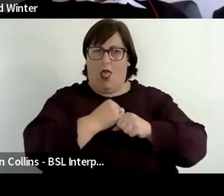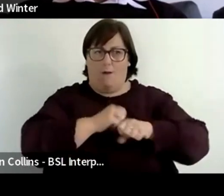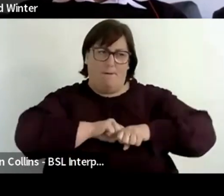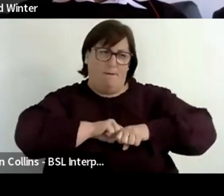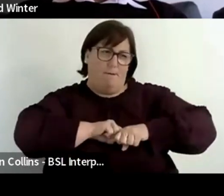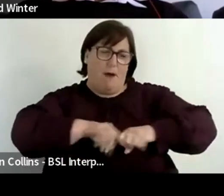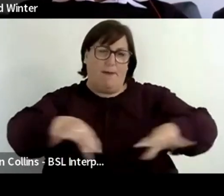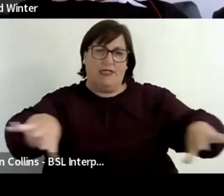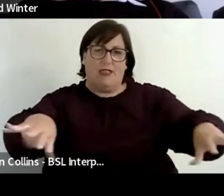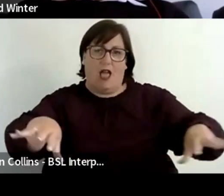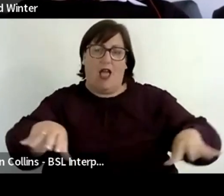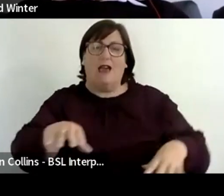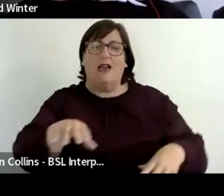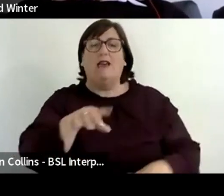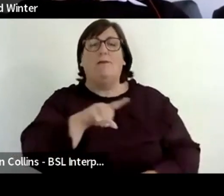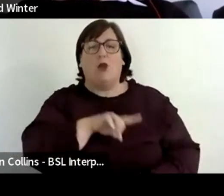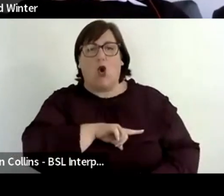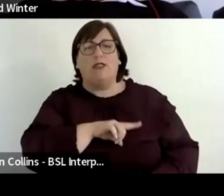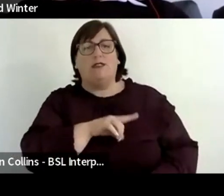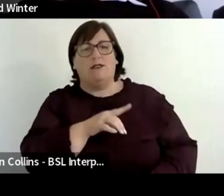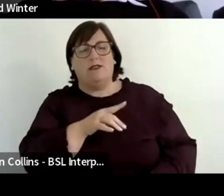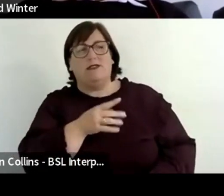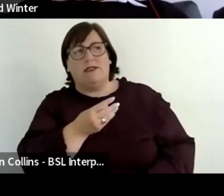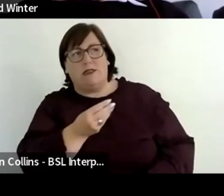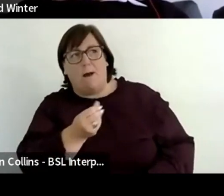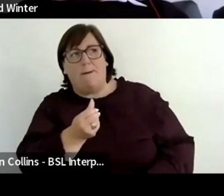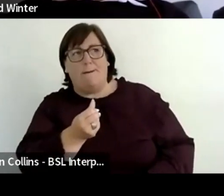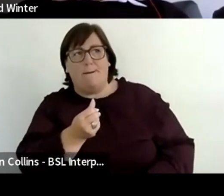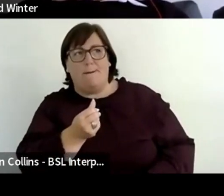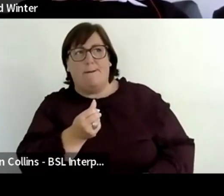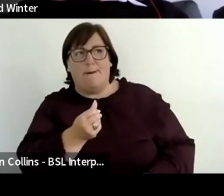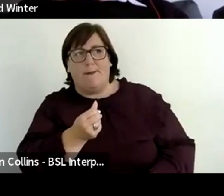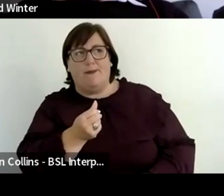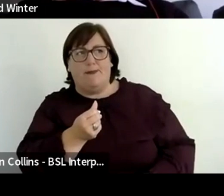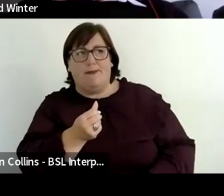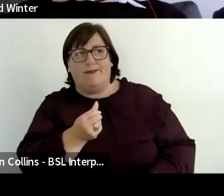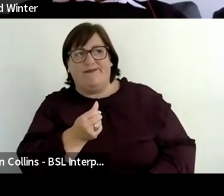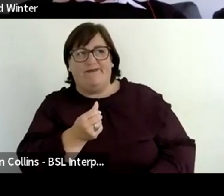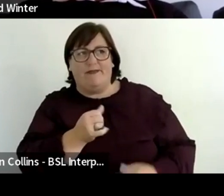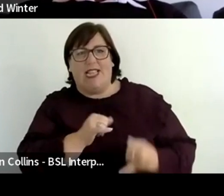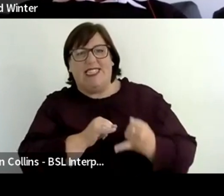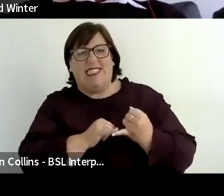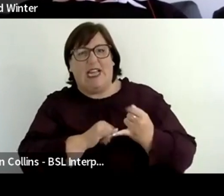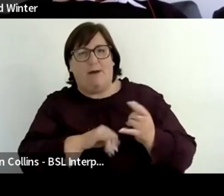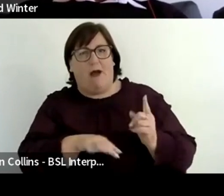There is still a stigma attached to mental health issues, so we really try to